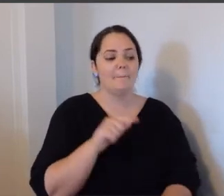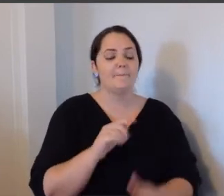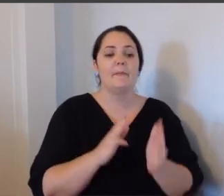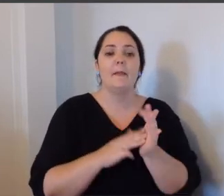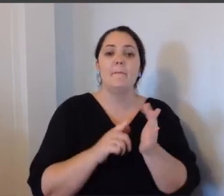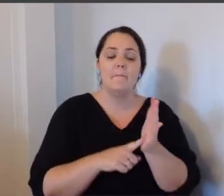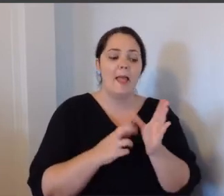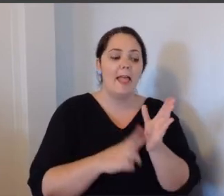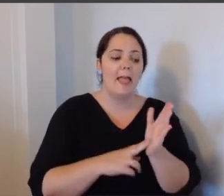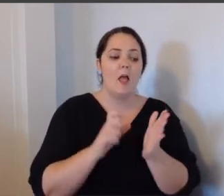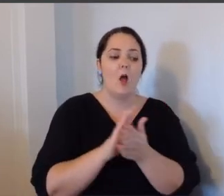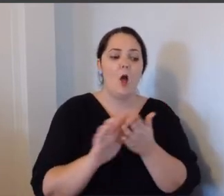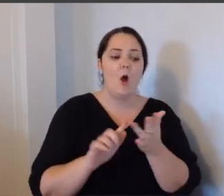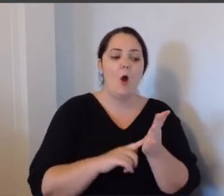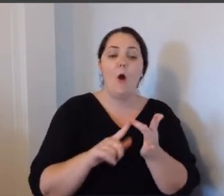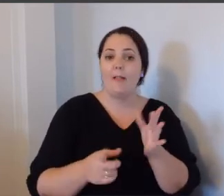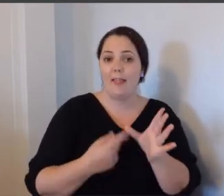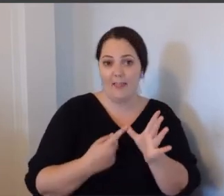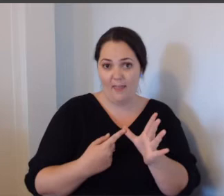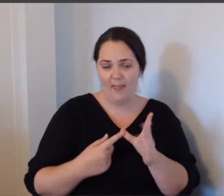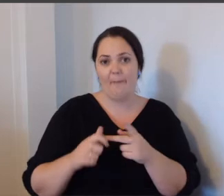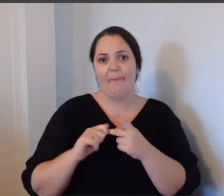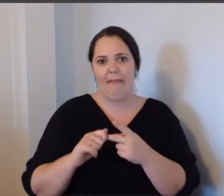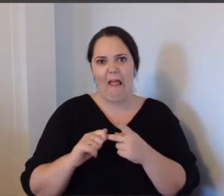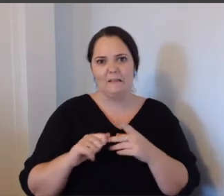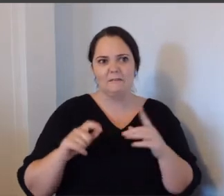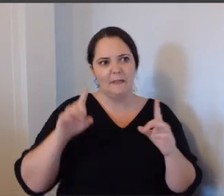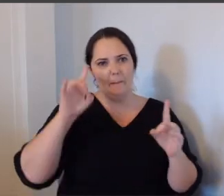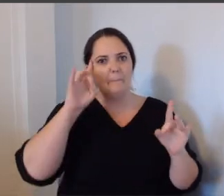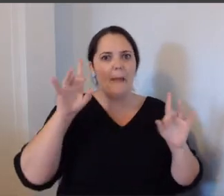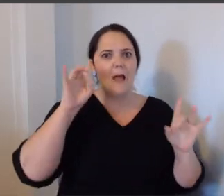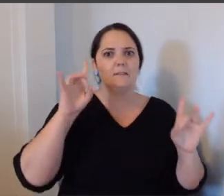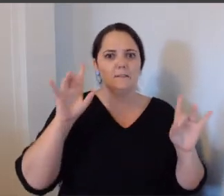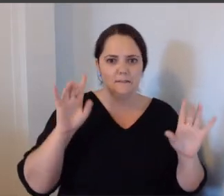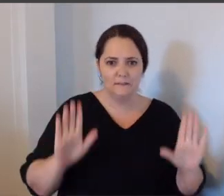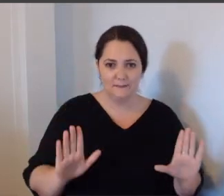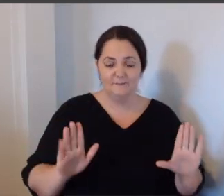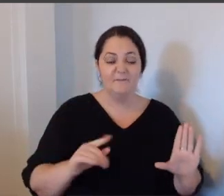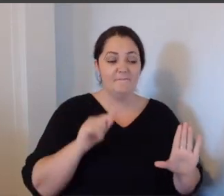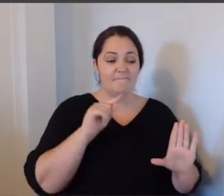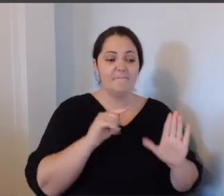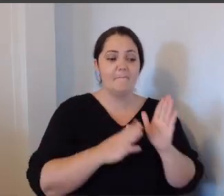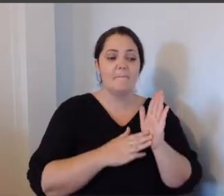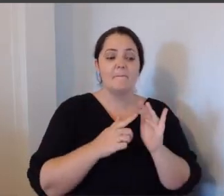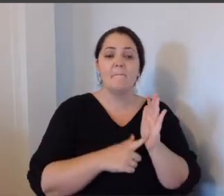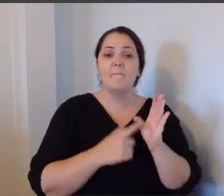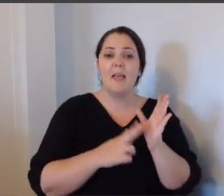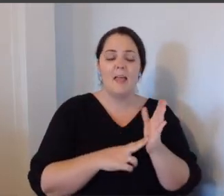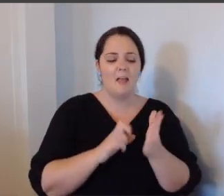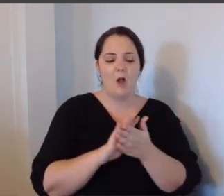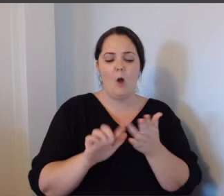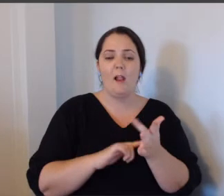to is melancholia and its close cousin, madness. Now, melancholia's roots are ancient and reach all